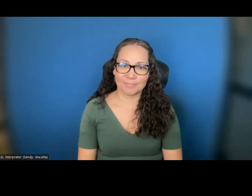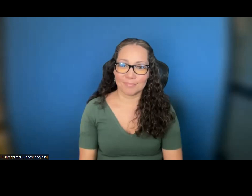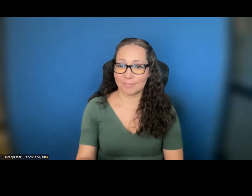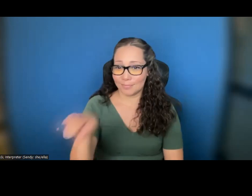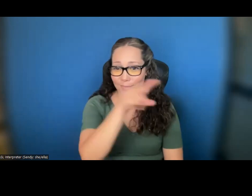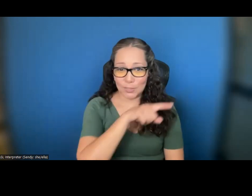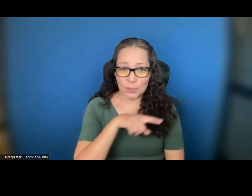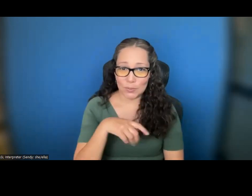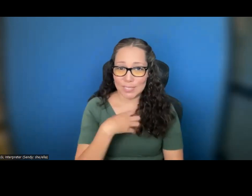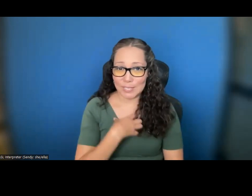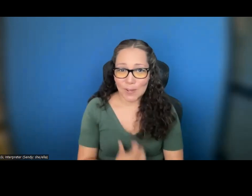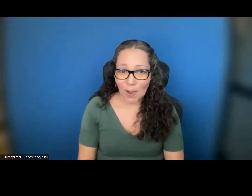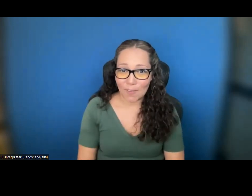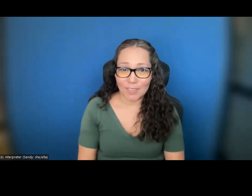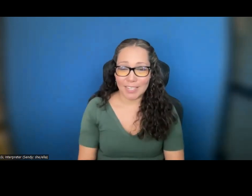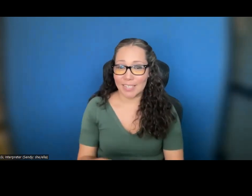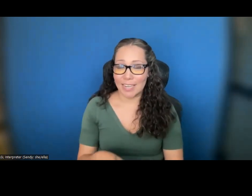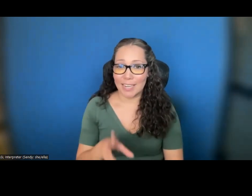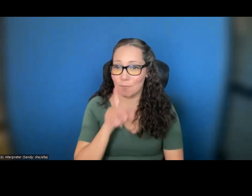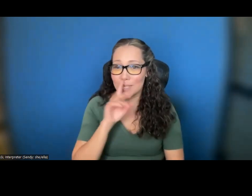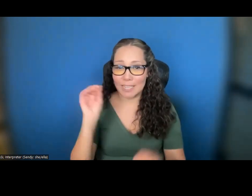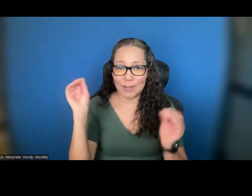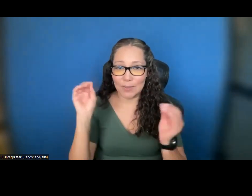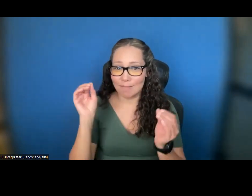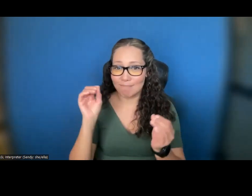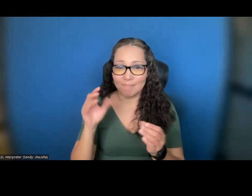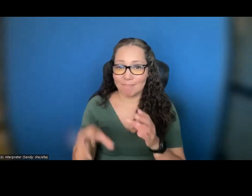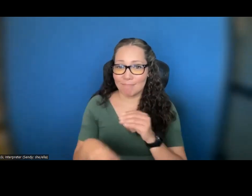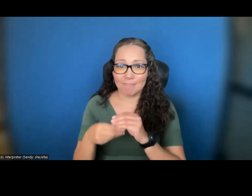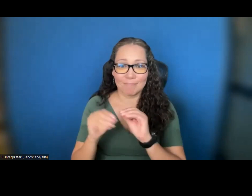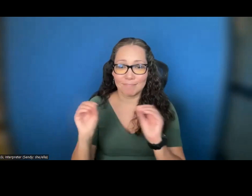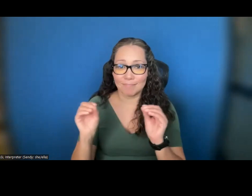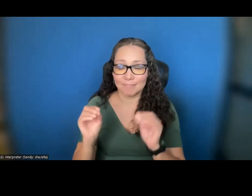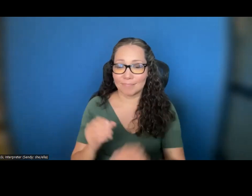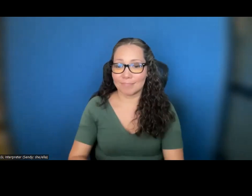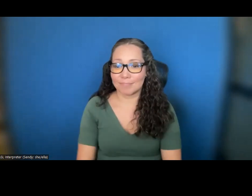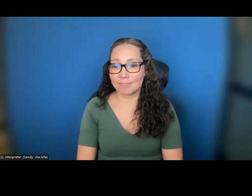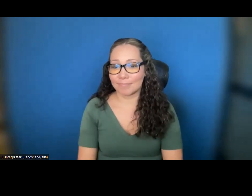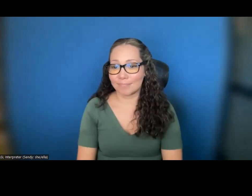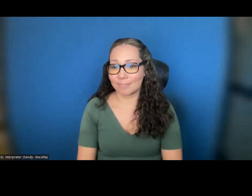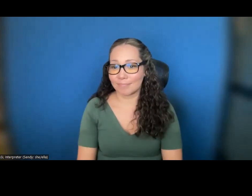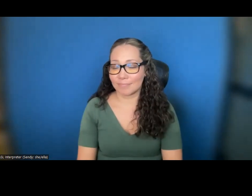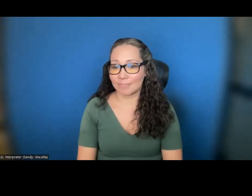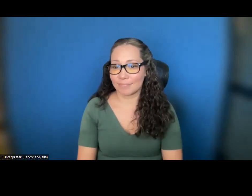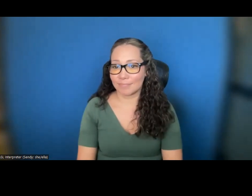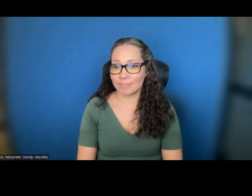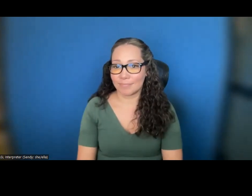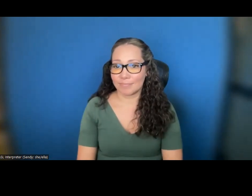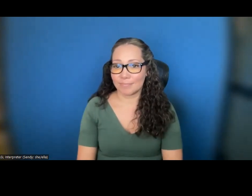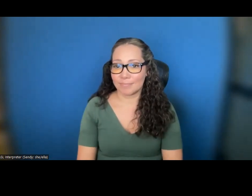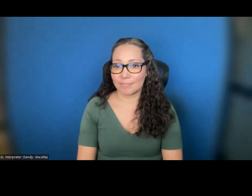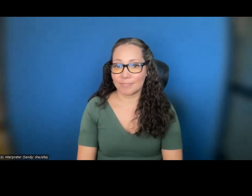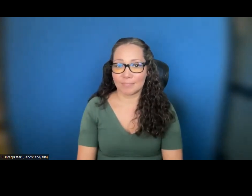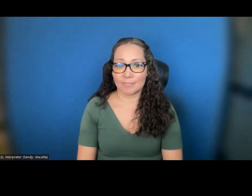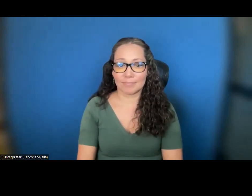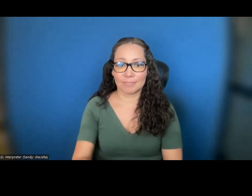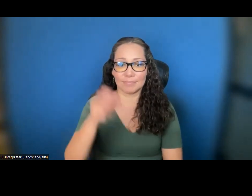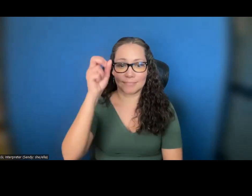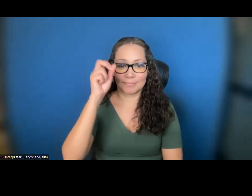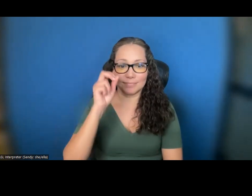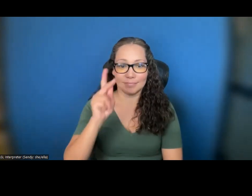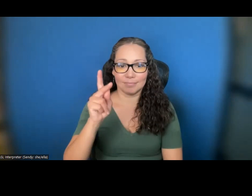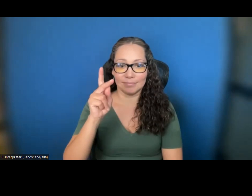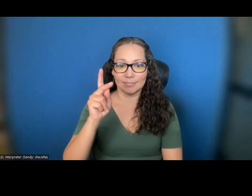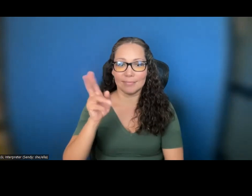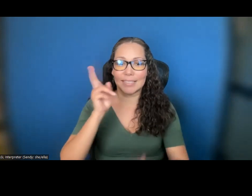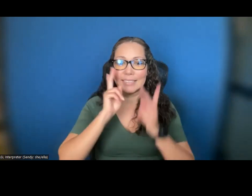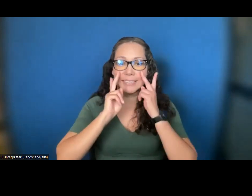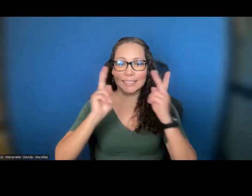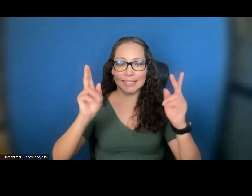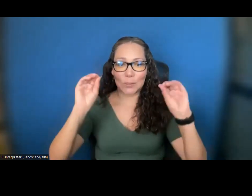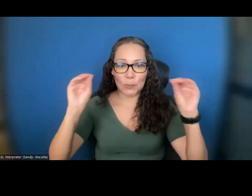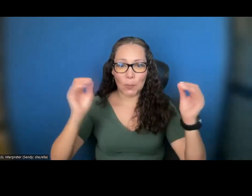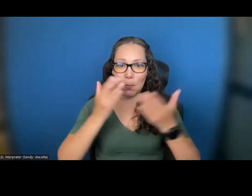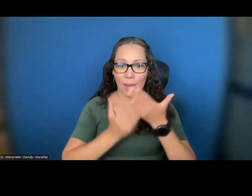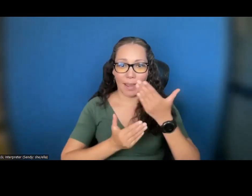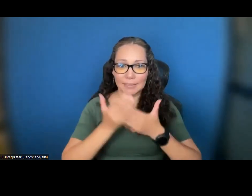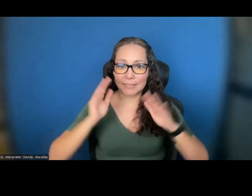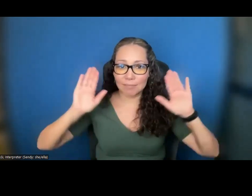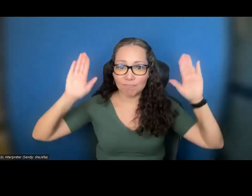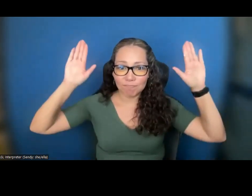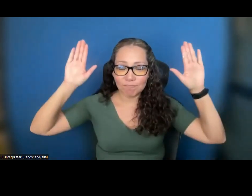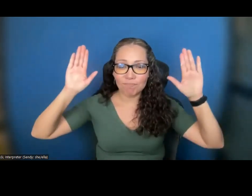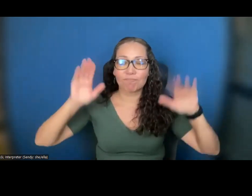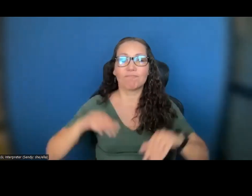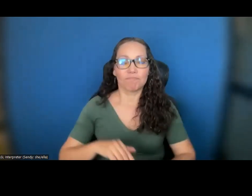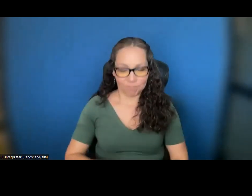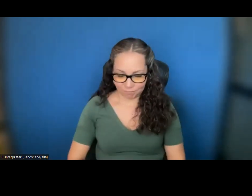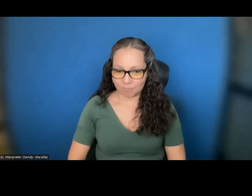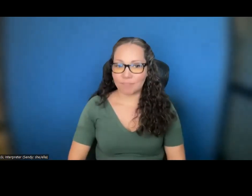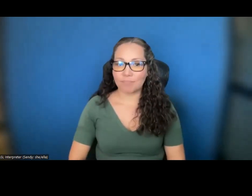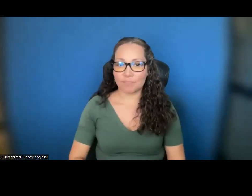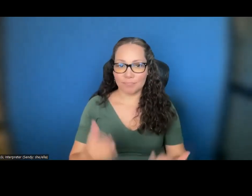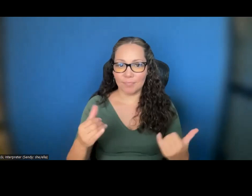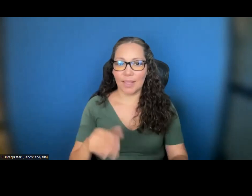say okay well then seeing No Hands raised um it looks like we will break for lunch so I